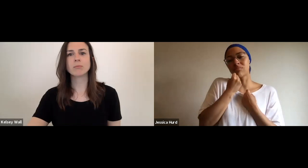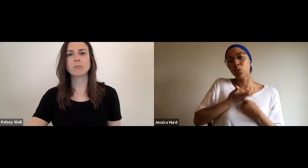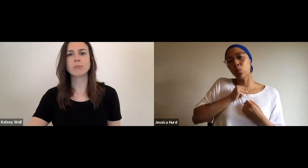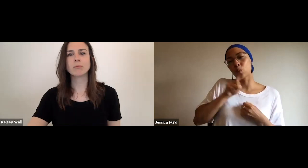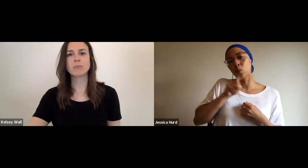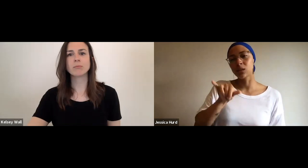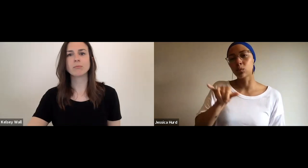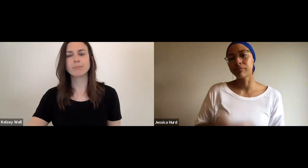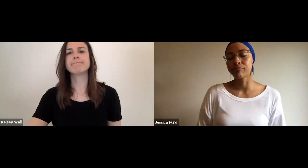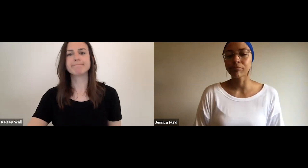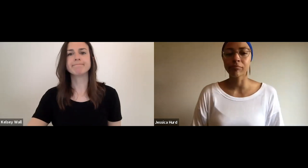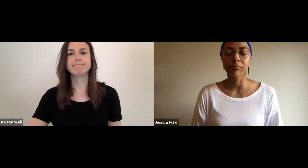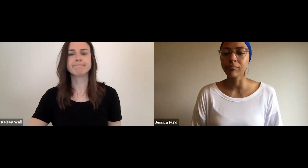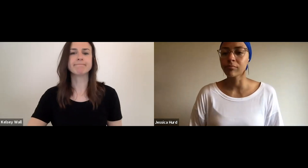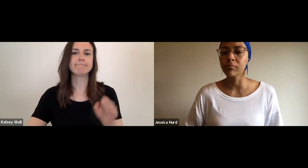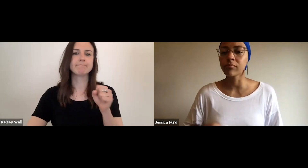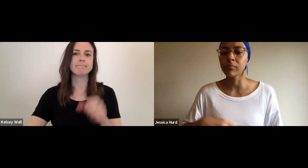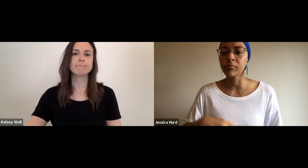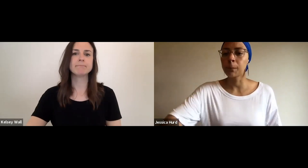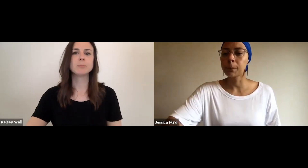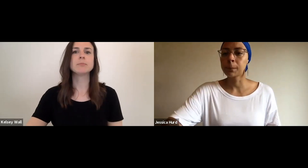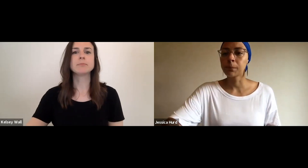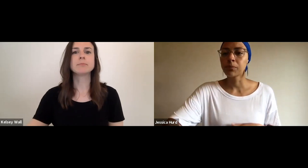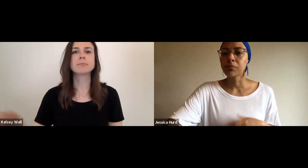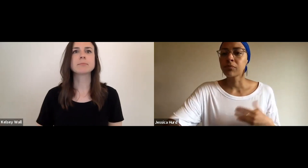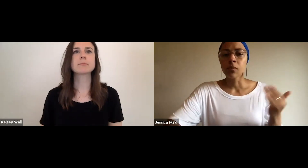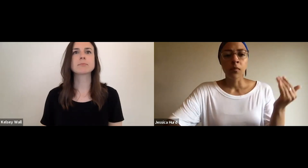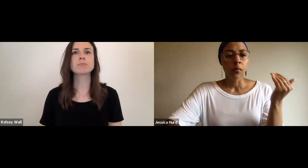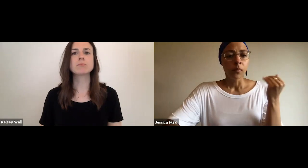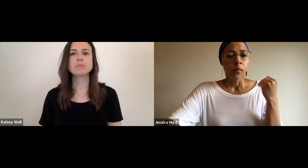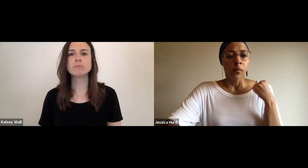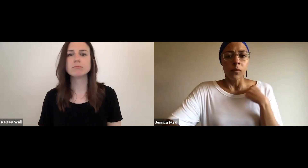really care about your friend at the same time, but you do have to share your concerns.